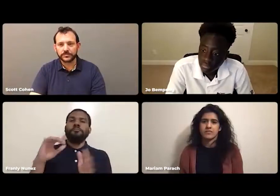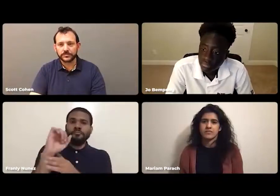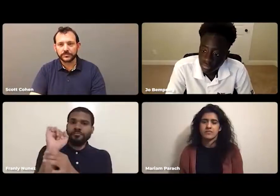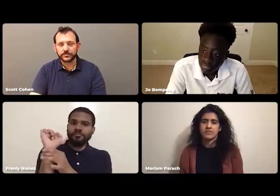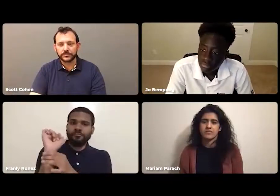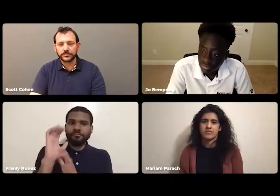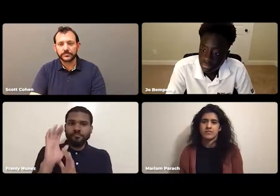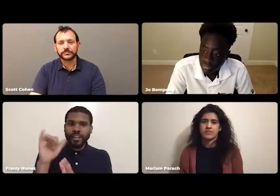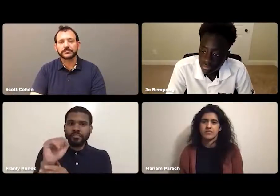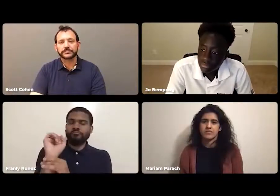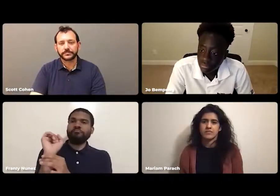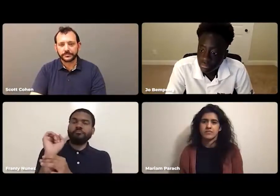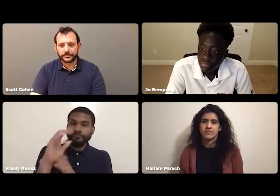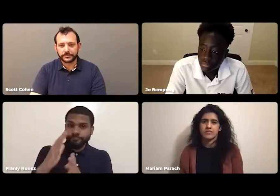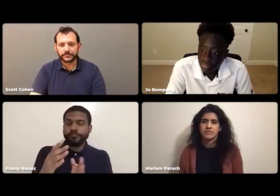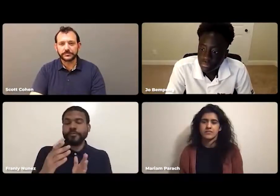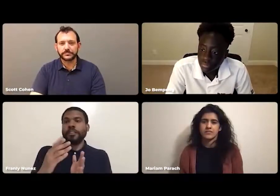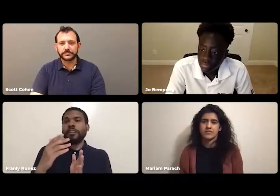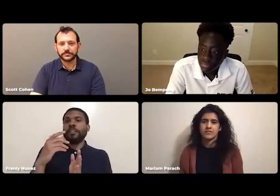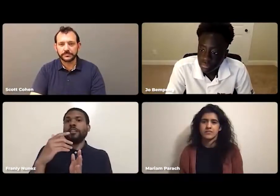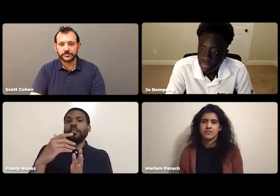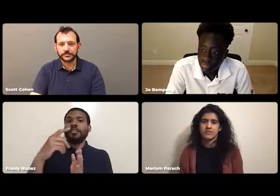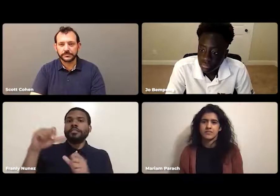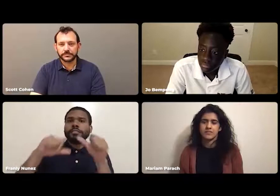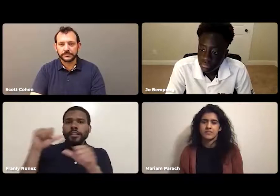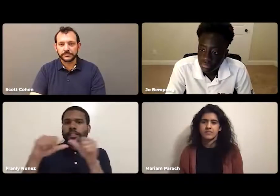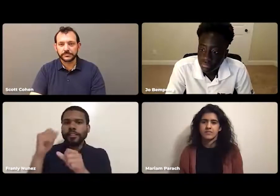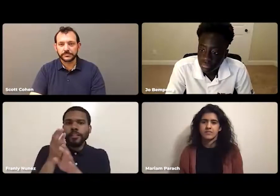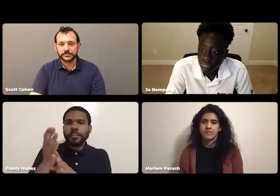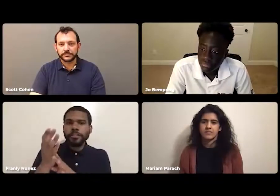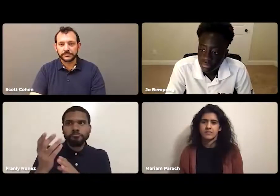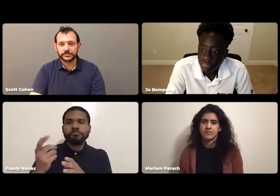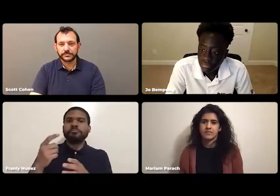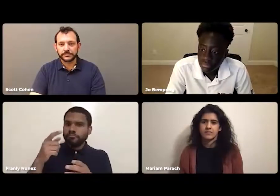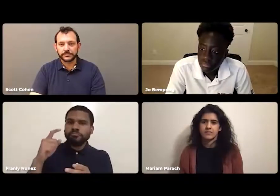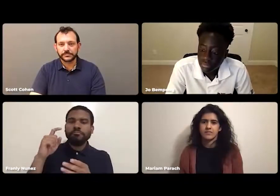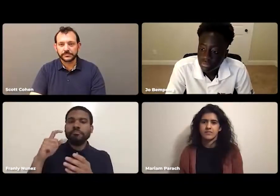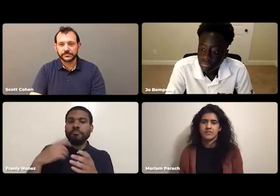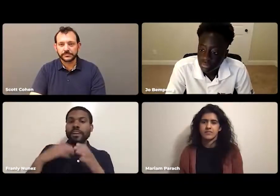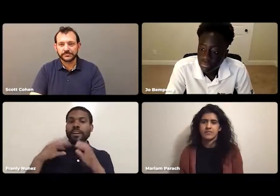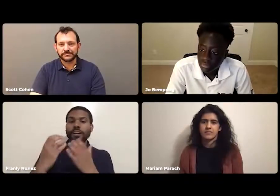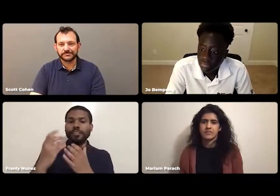But I threw my head back when I saw white people.